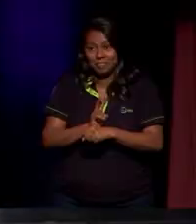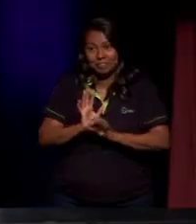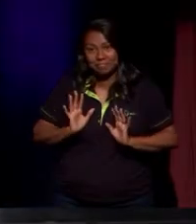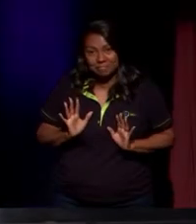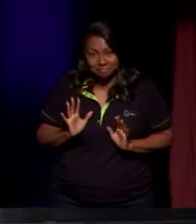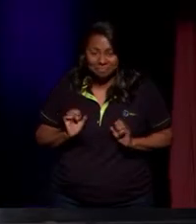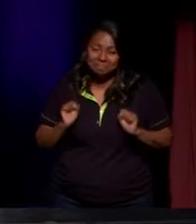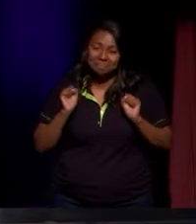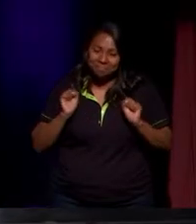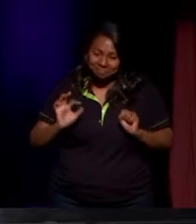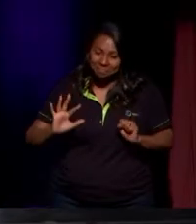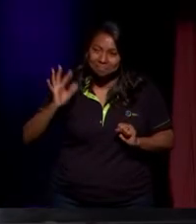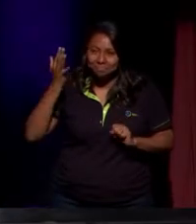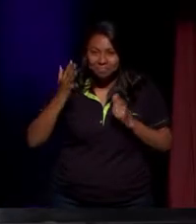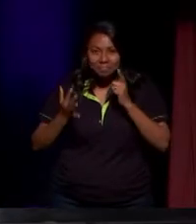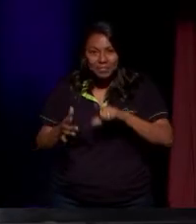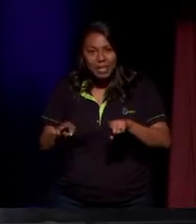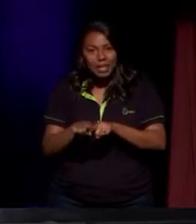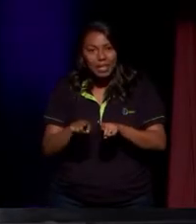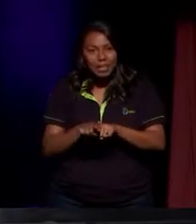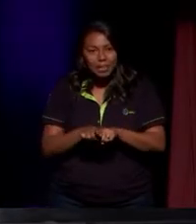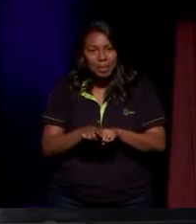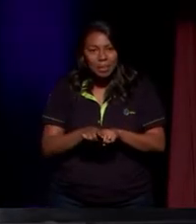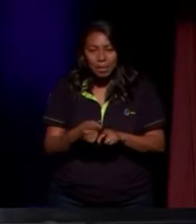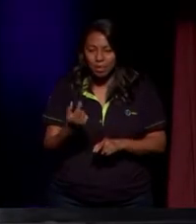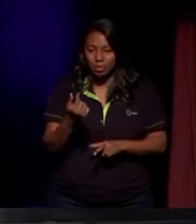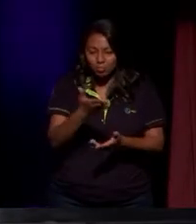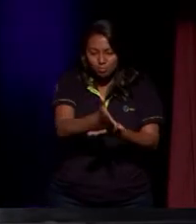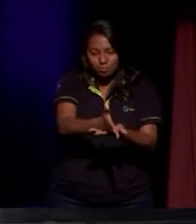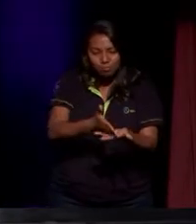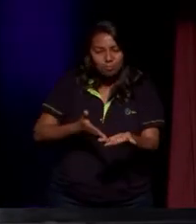Sharing inheritance, this does not matter religion,